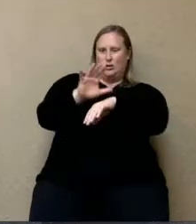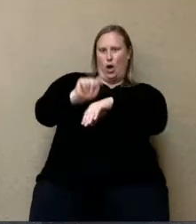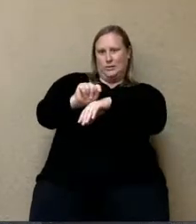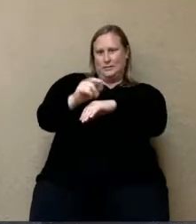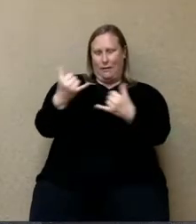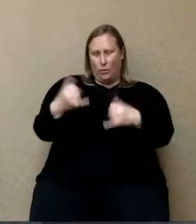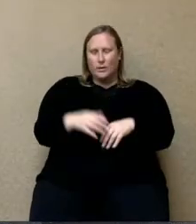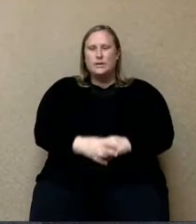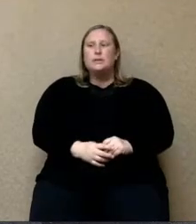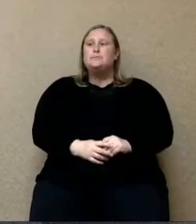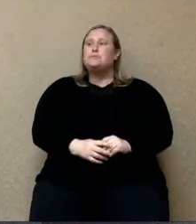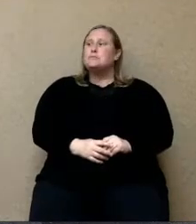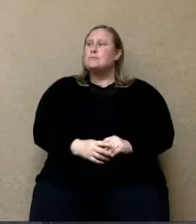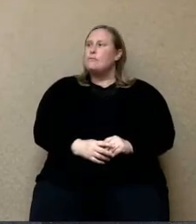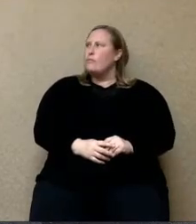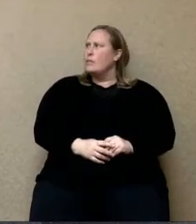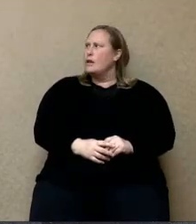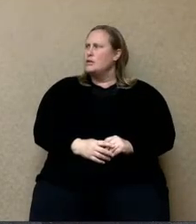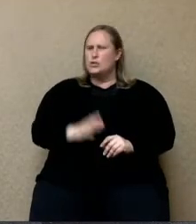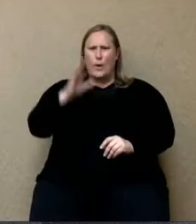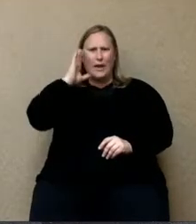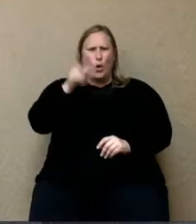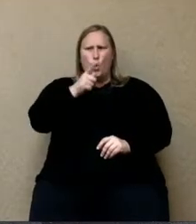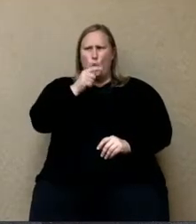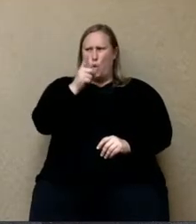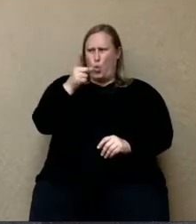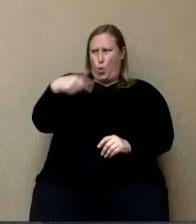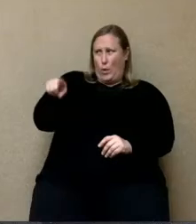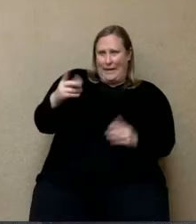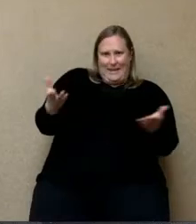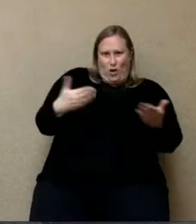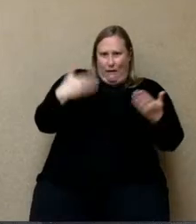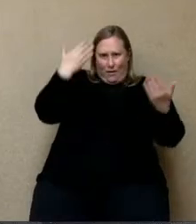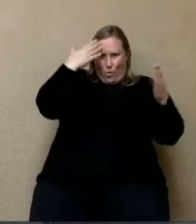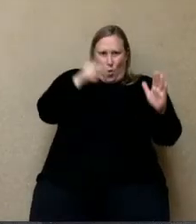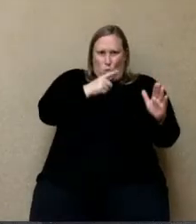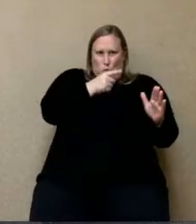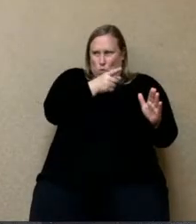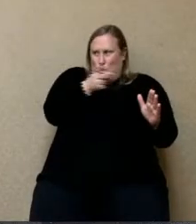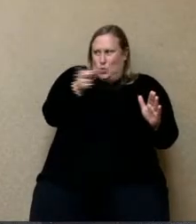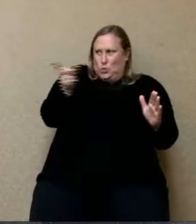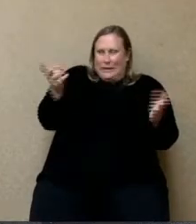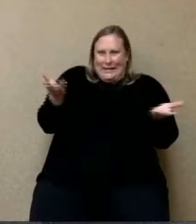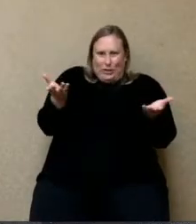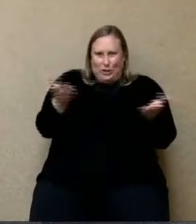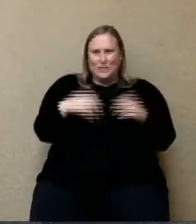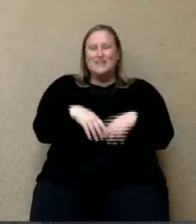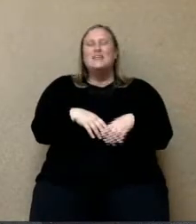But really quickly just so I know like who you guys are, because like she said, I don't, I don't know anyone here.